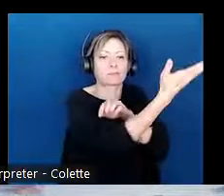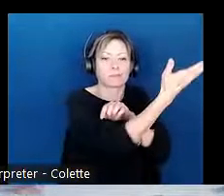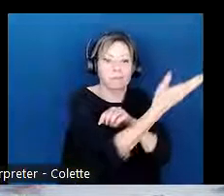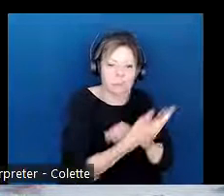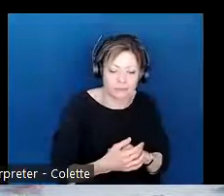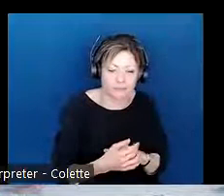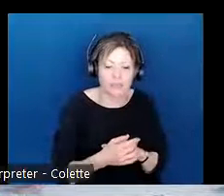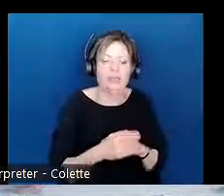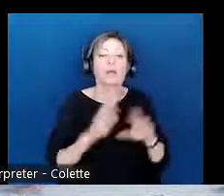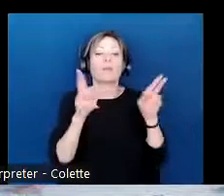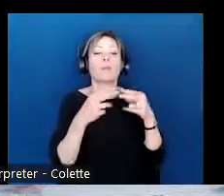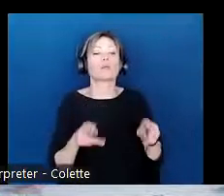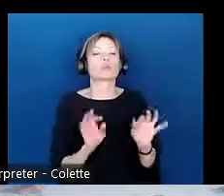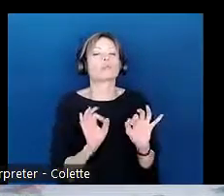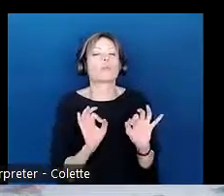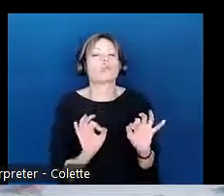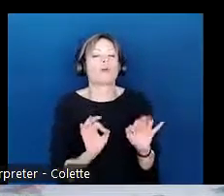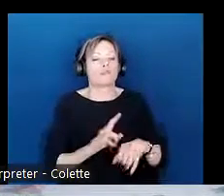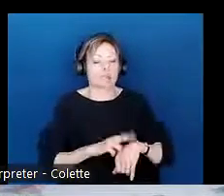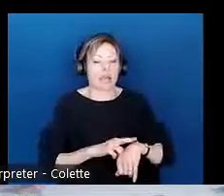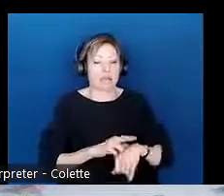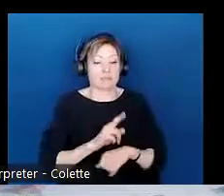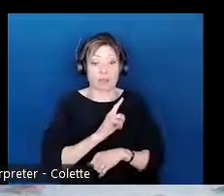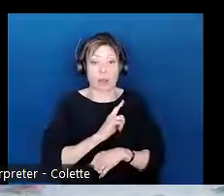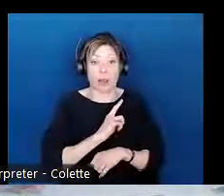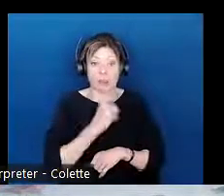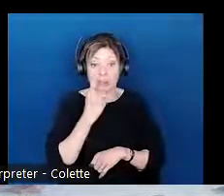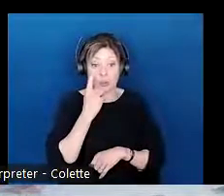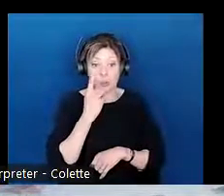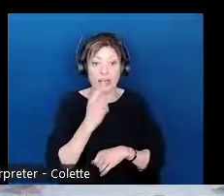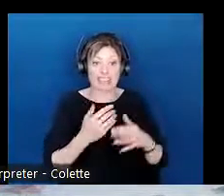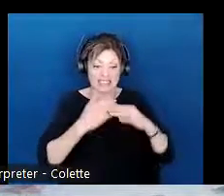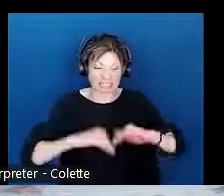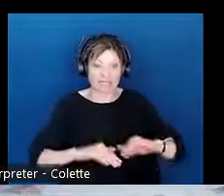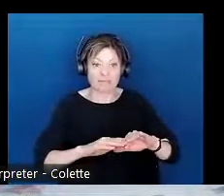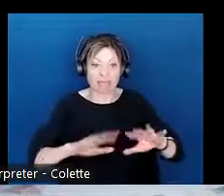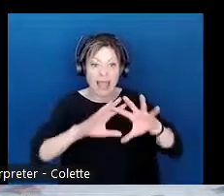you can see under this Hedgerow this sort of like the The Damp conditions and with the leaf litter